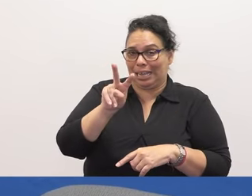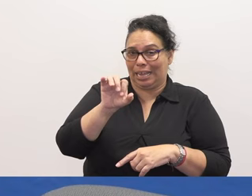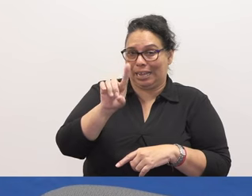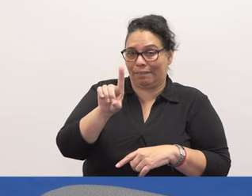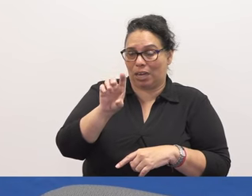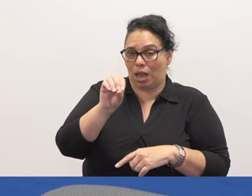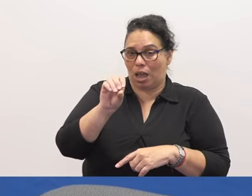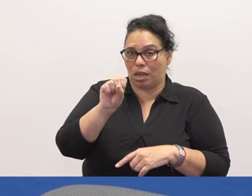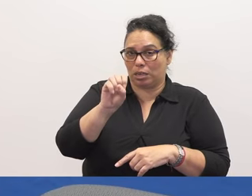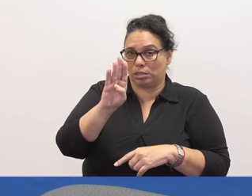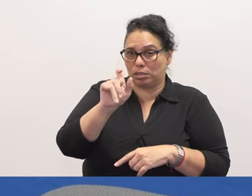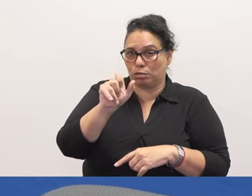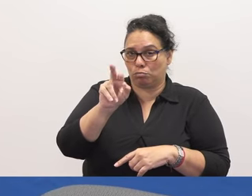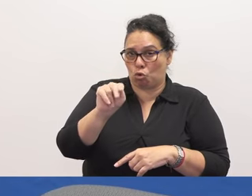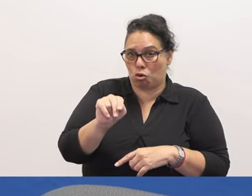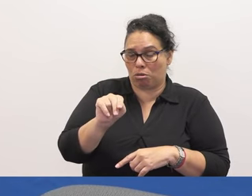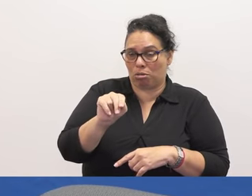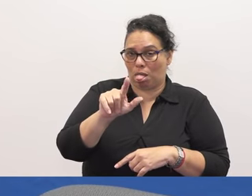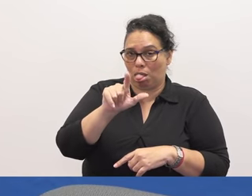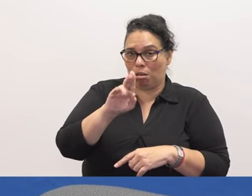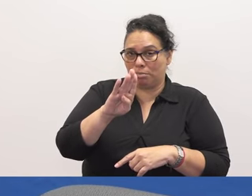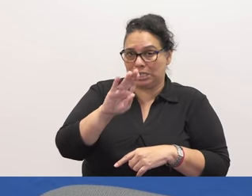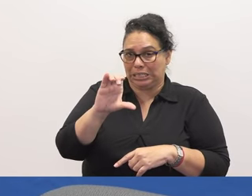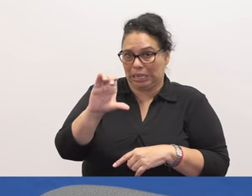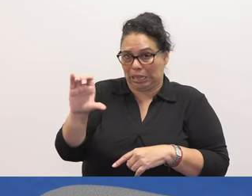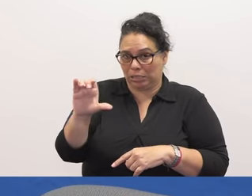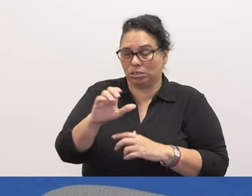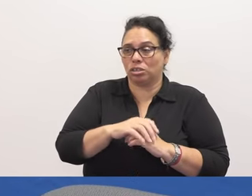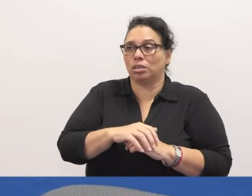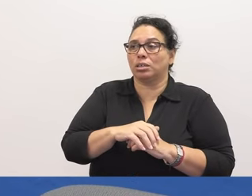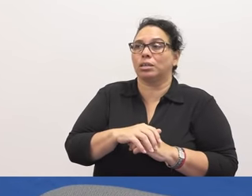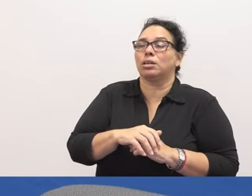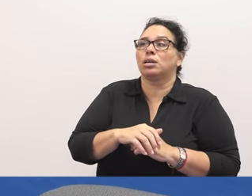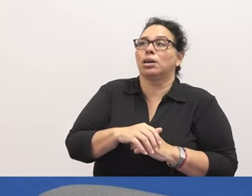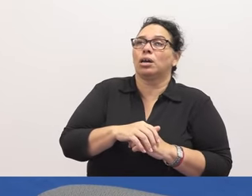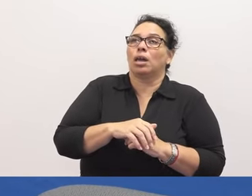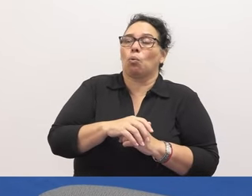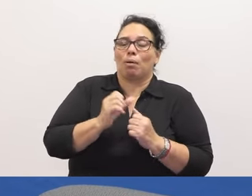and done a retreat. And we had lots and lots of goals